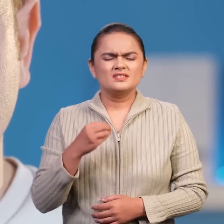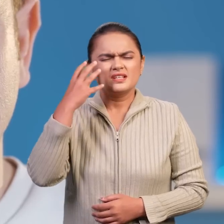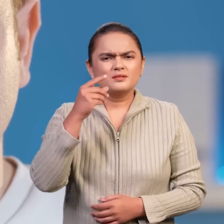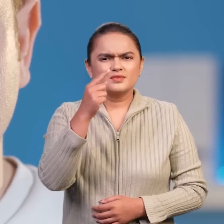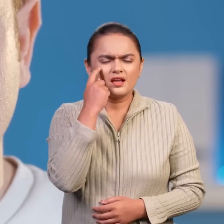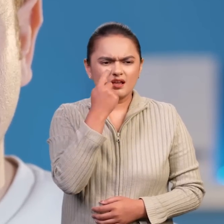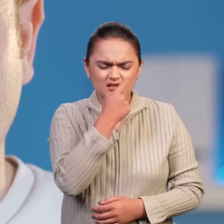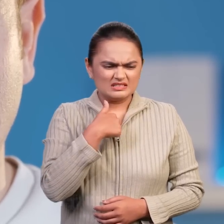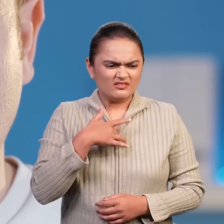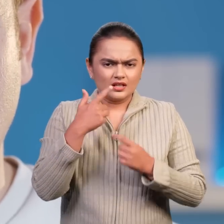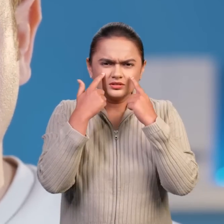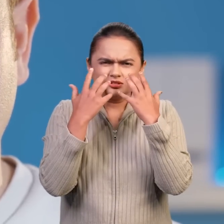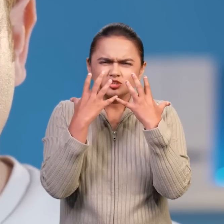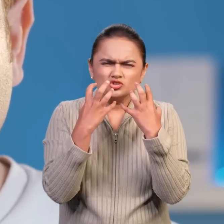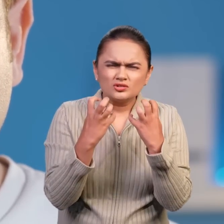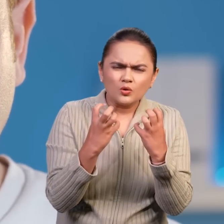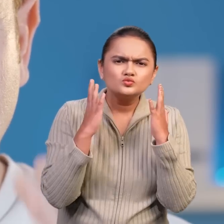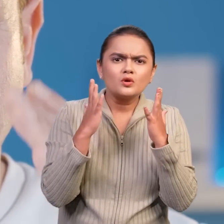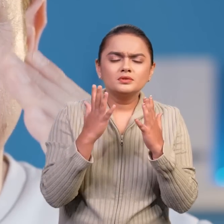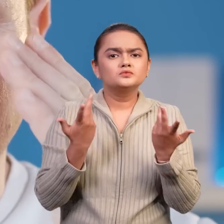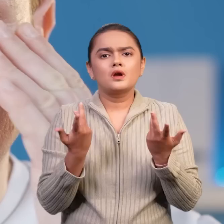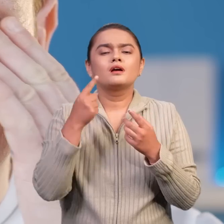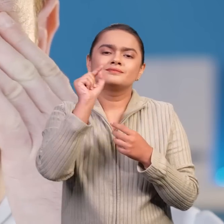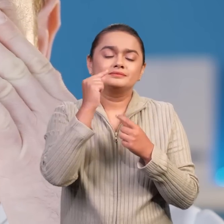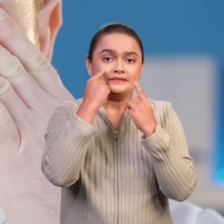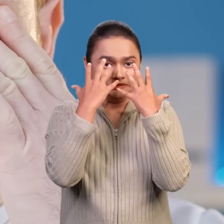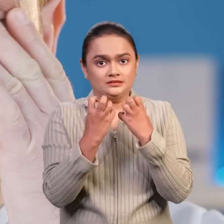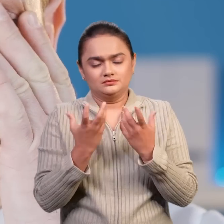Why do eyes sometimes feel dry? Well, it is because of dryness.